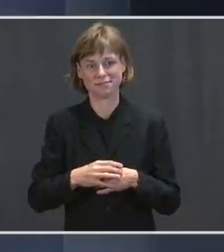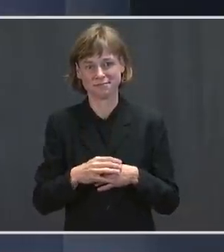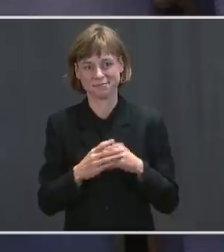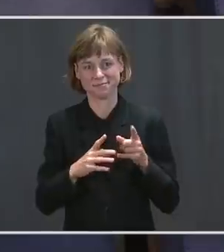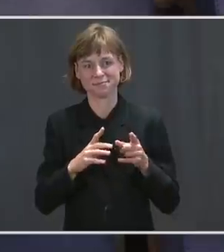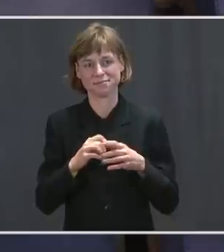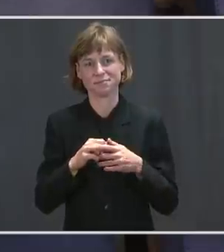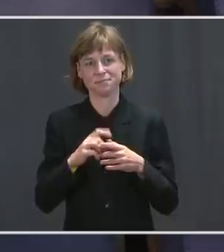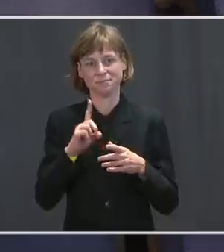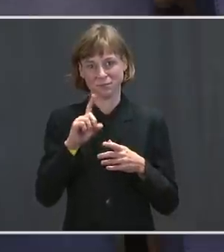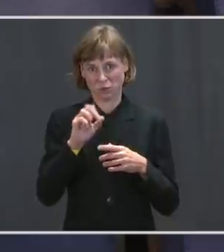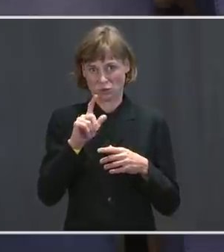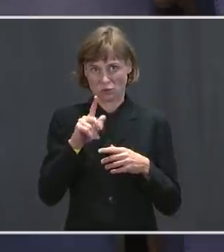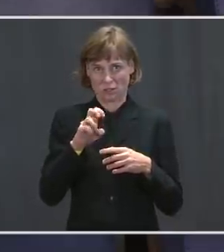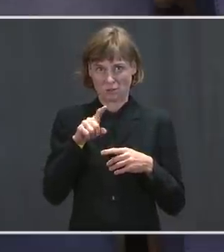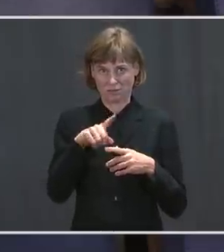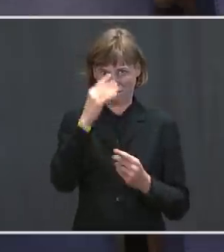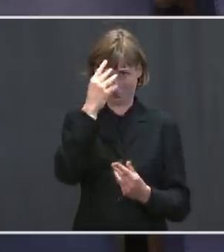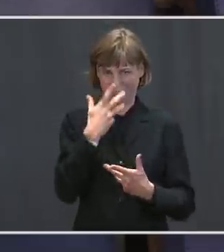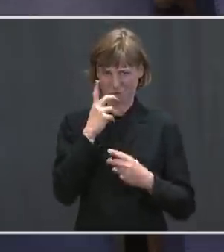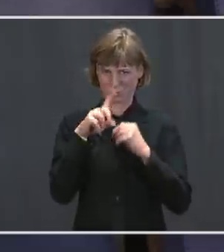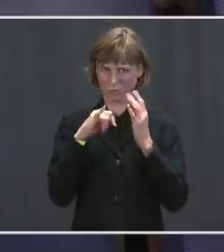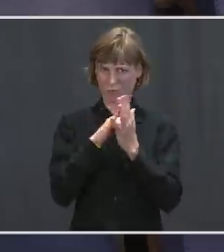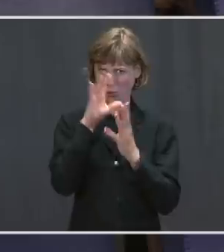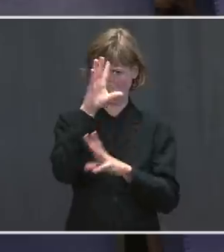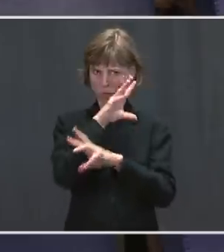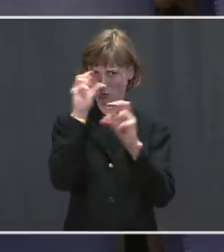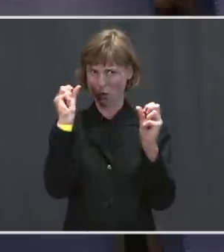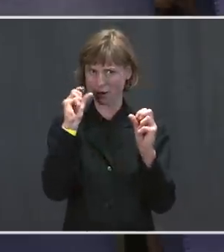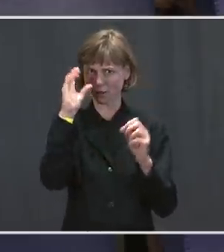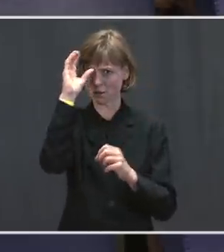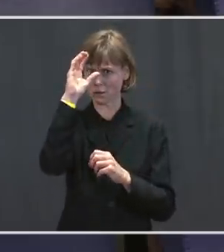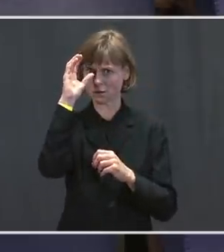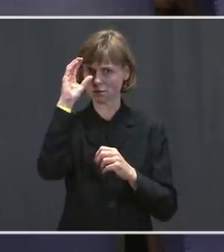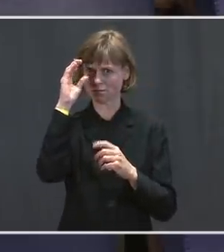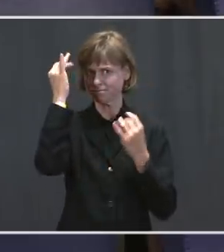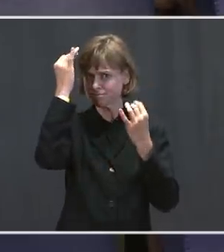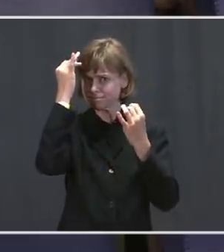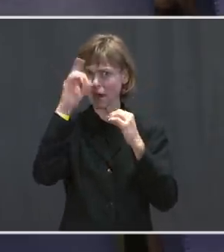Can you update us on the President's thinking on the issue of forgiving student loan debt?